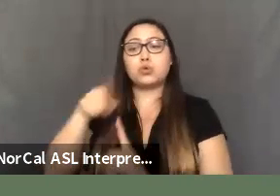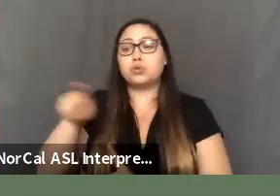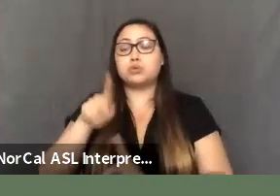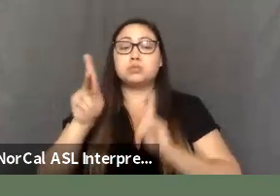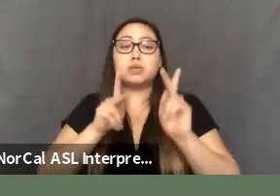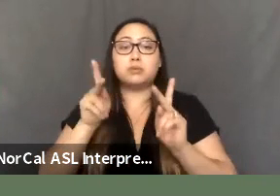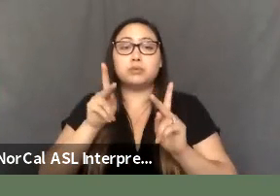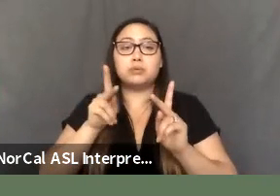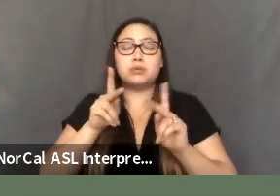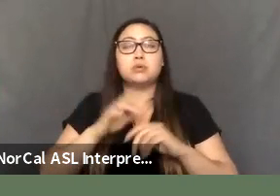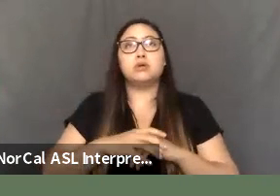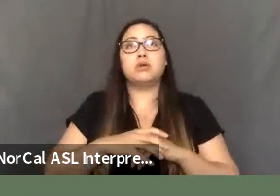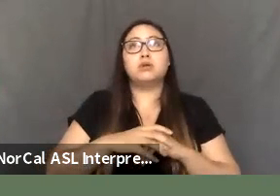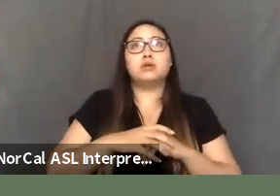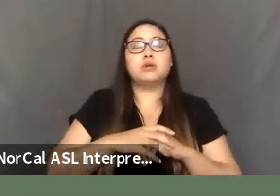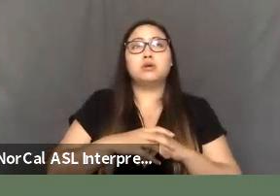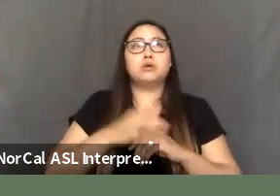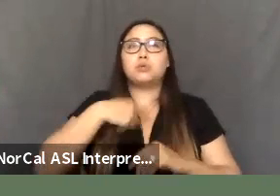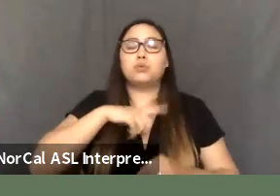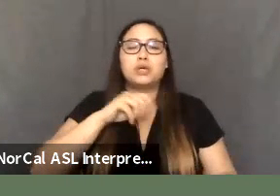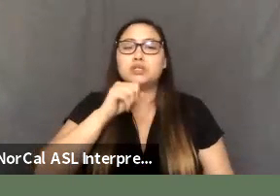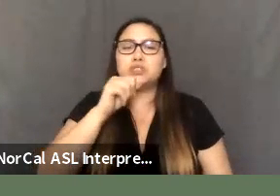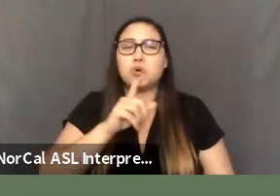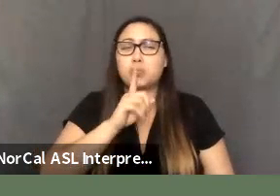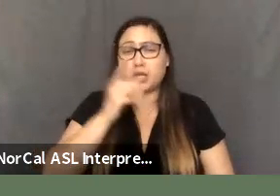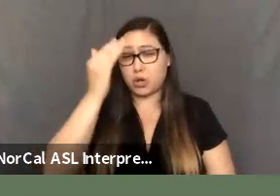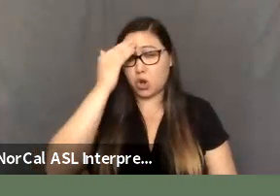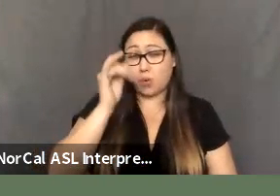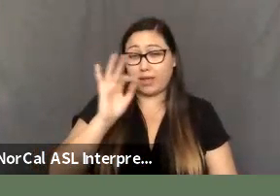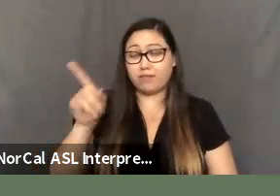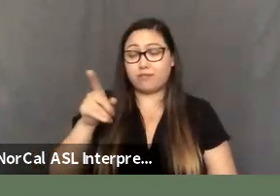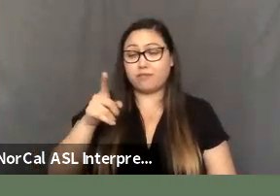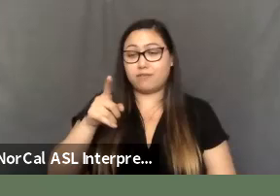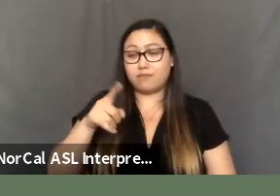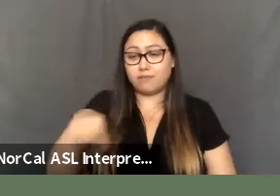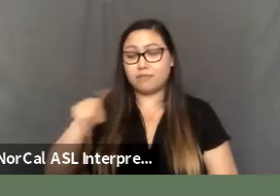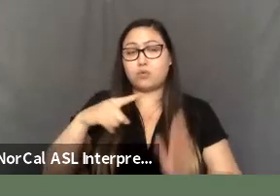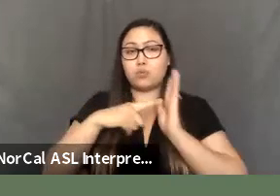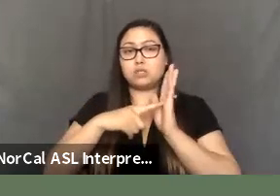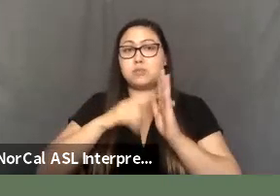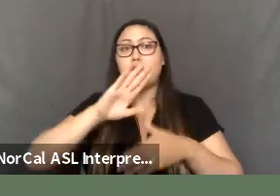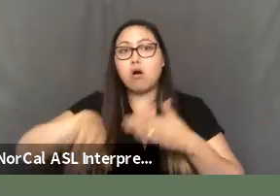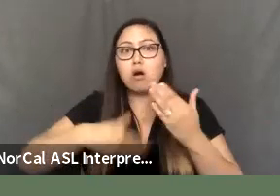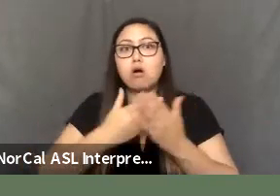are now. So we don't necessarily know if this is representative of all individuals who are leading